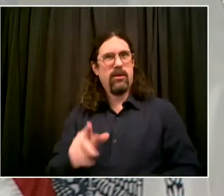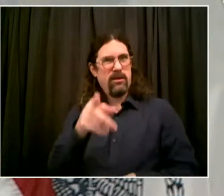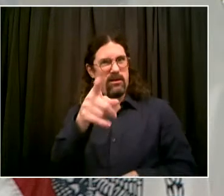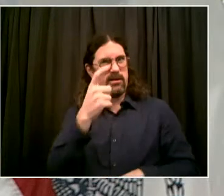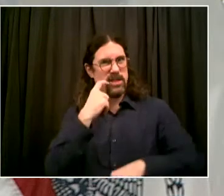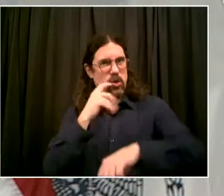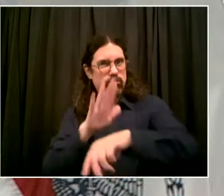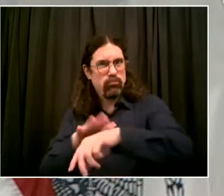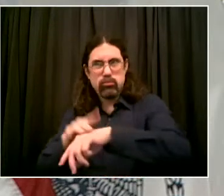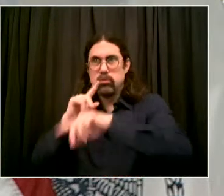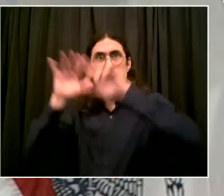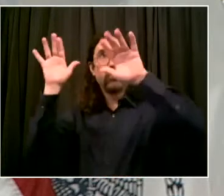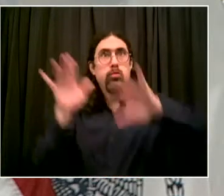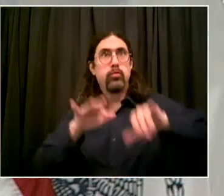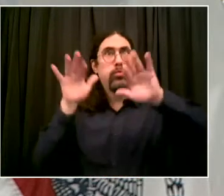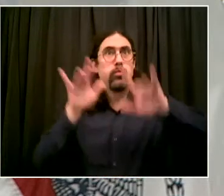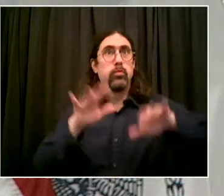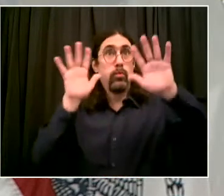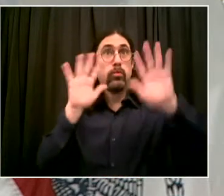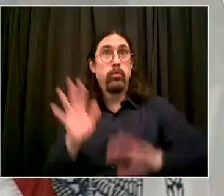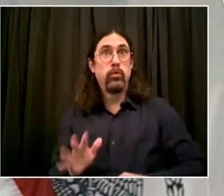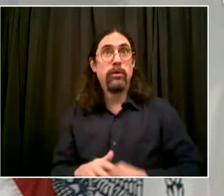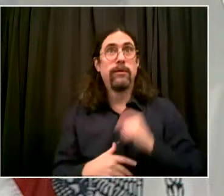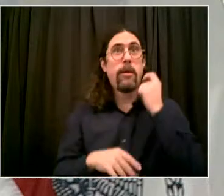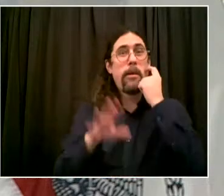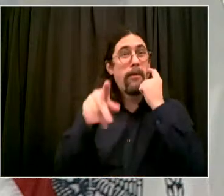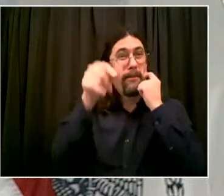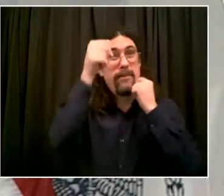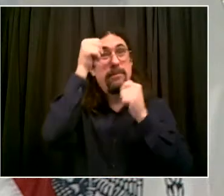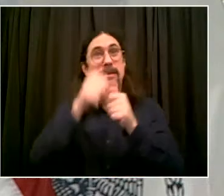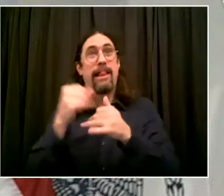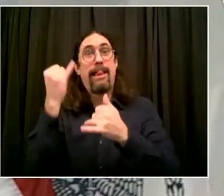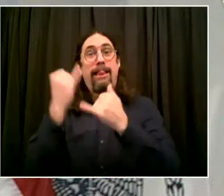CONDITIONS, WOULD YOU CONSIDER DINNNGI OUTSIDE TONIGHT? HOSW SOME